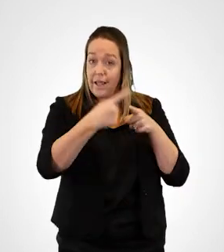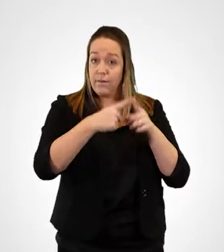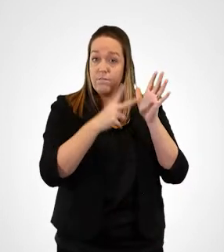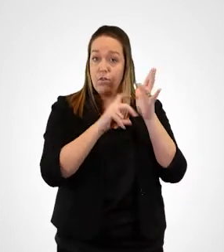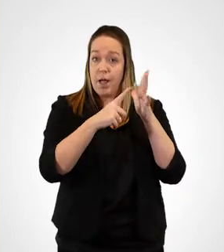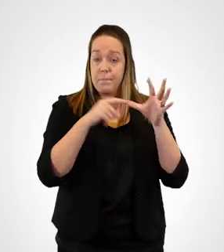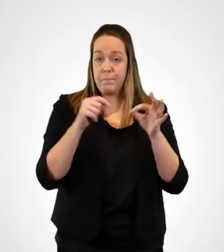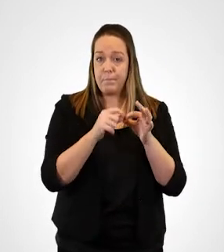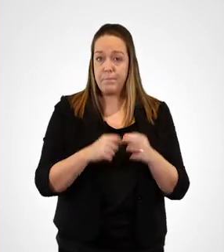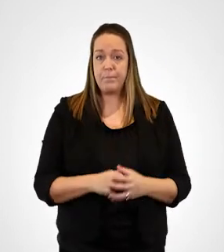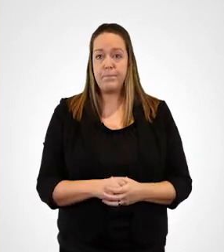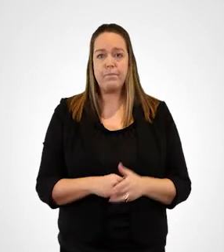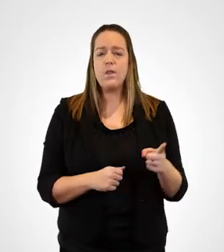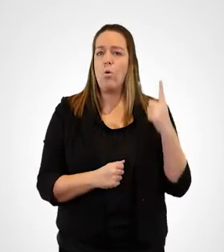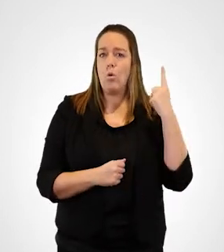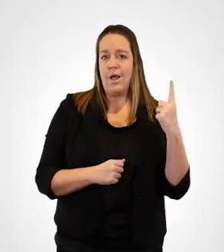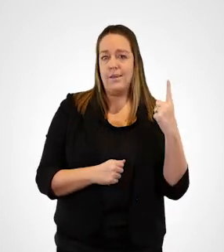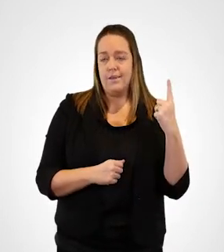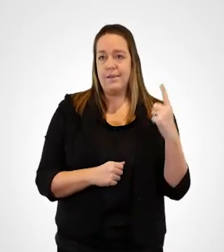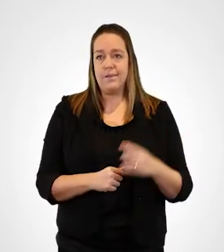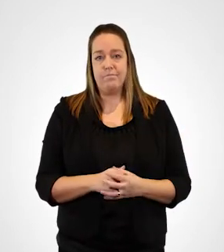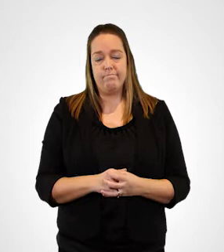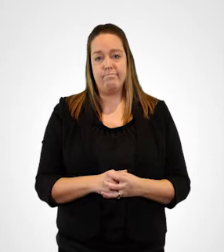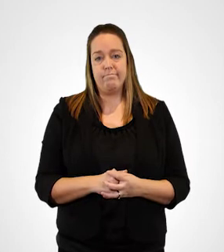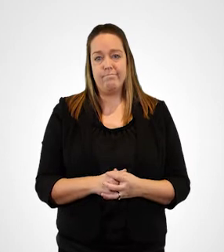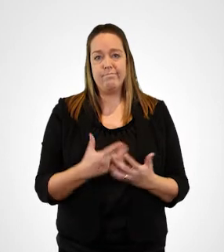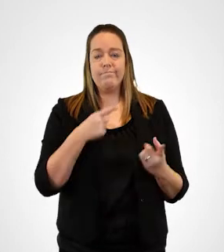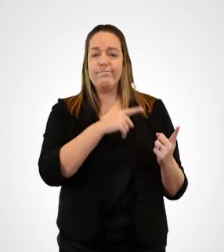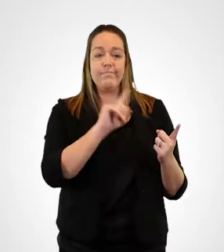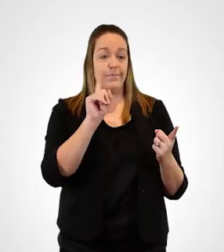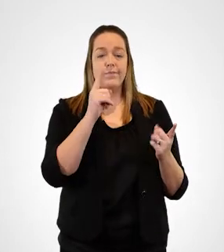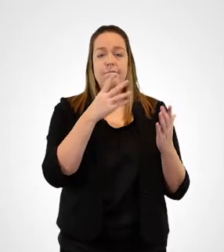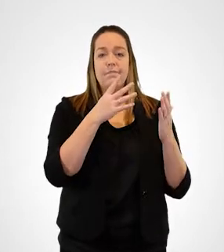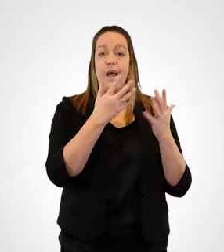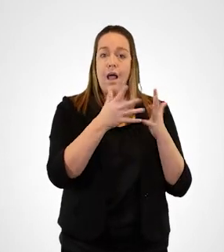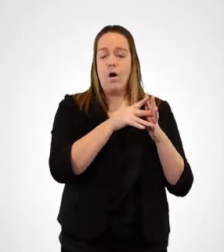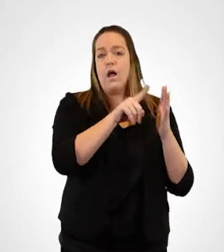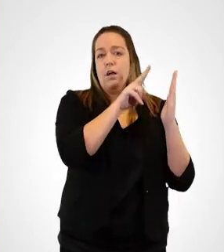and remember that's one side of the model in the simple view of reading